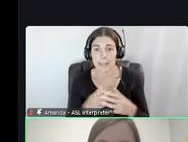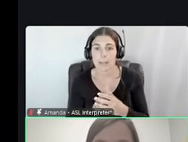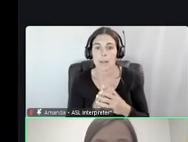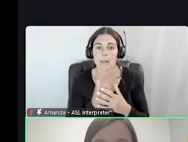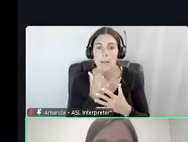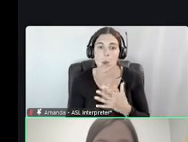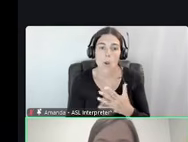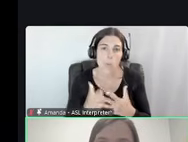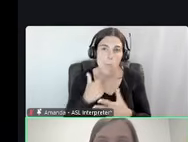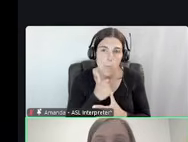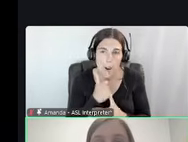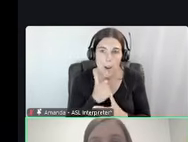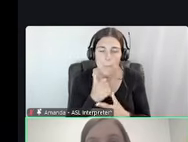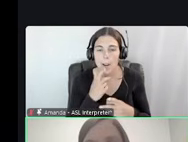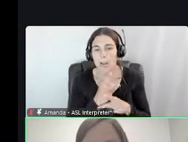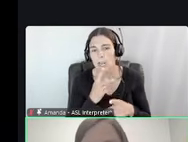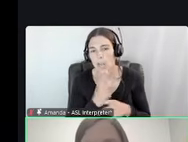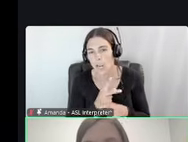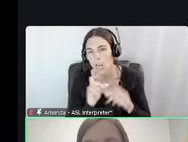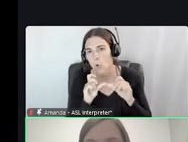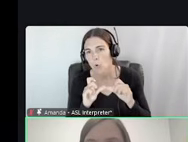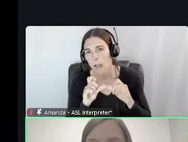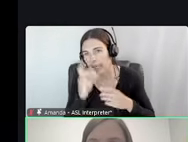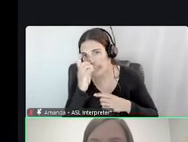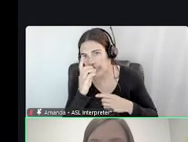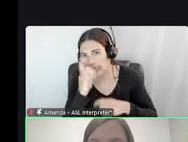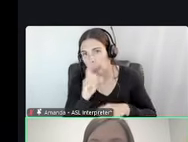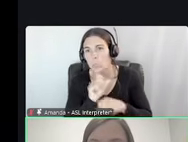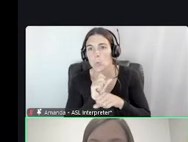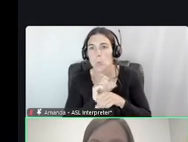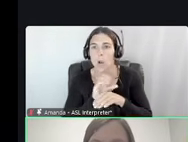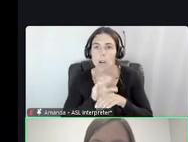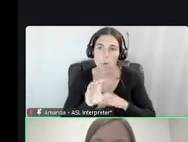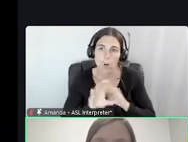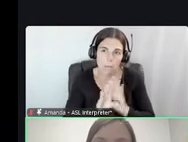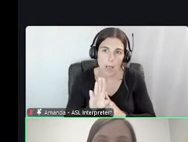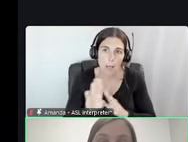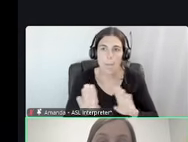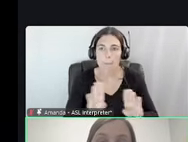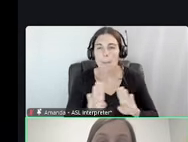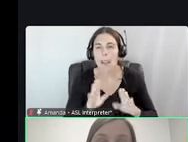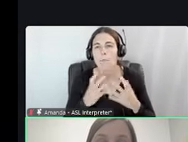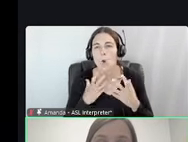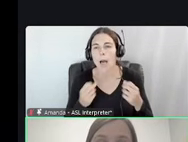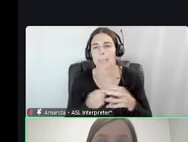disease management to workforce development and behavioral health expansion as well as expanding